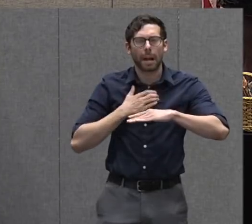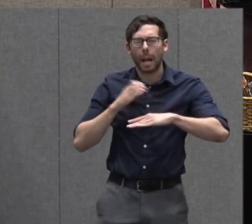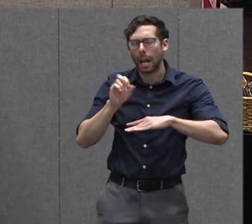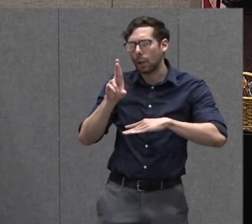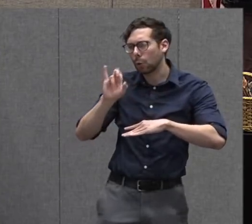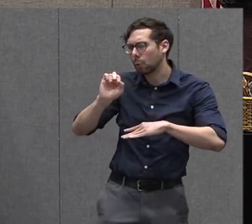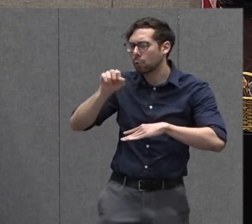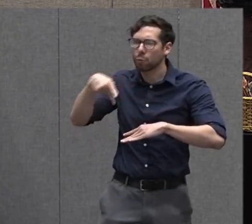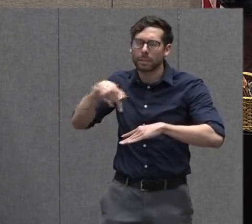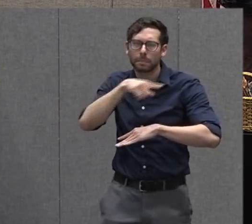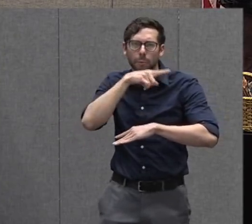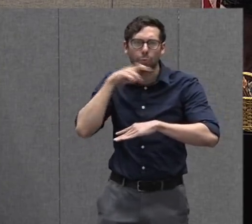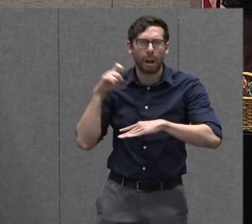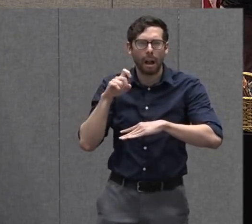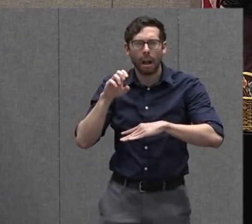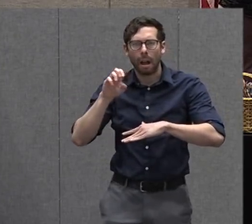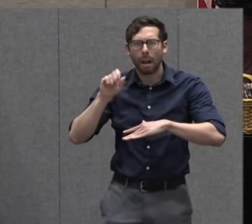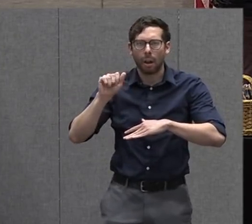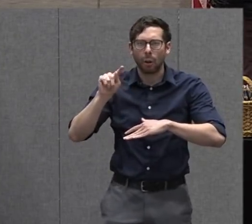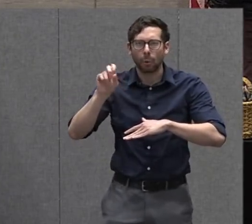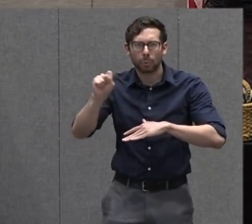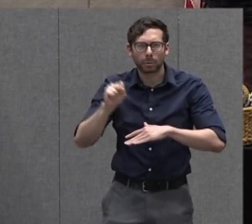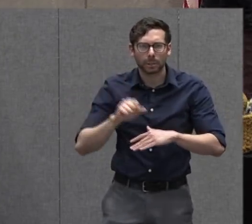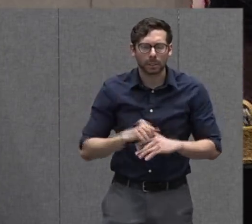sweet chocolate swirls through the air